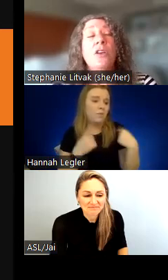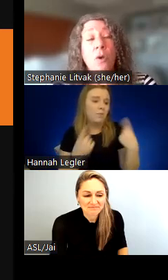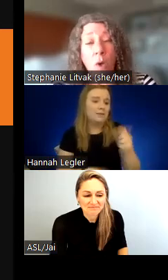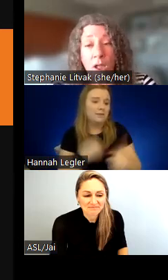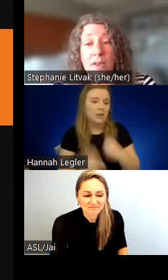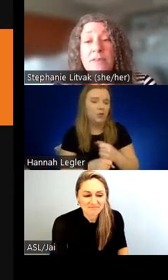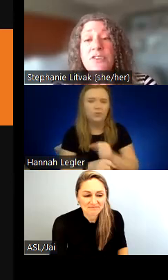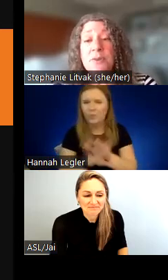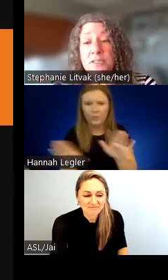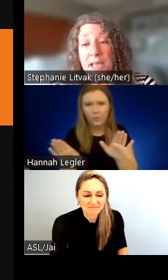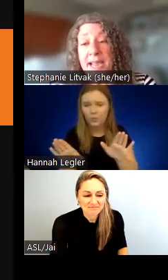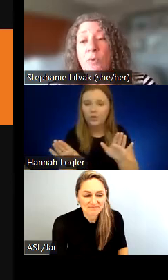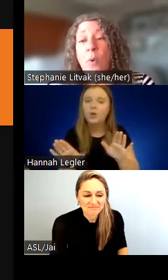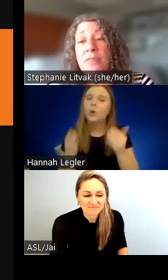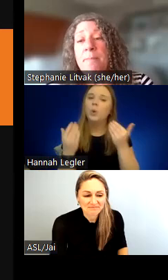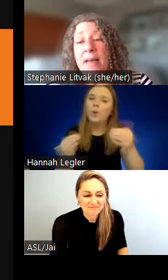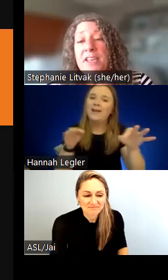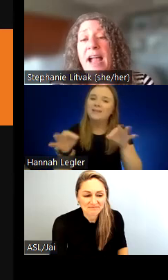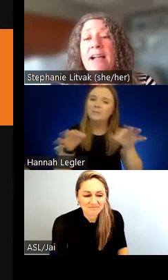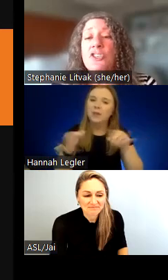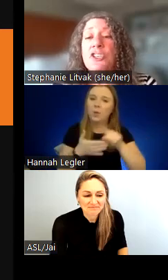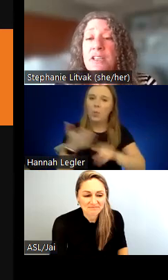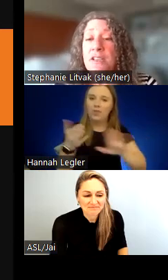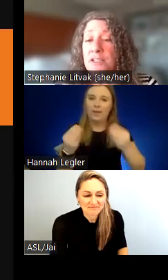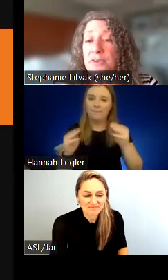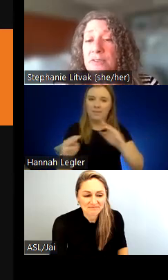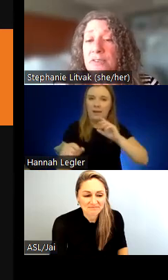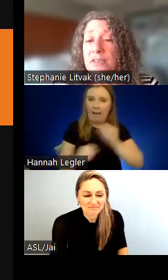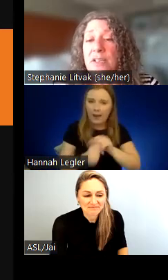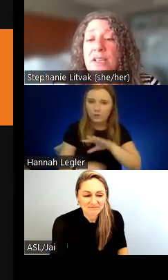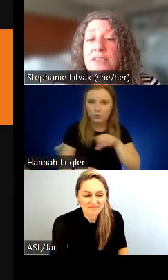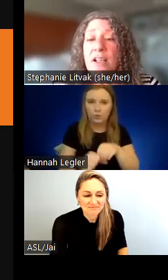Go on to explain what the method actually includes.